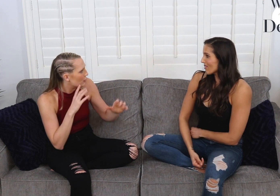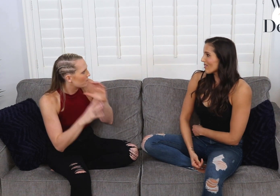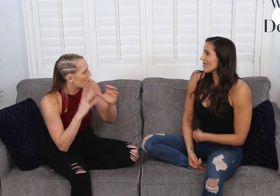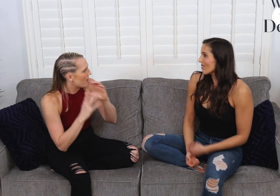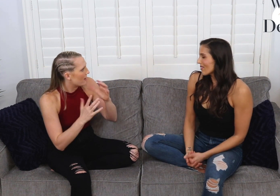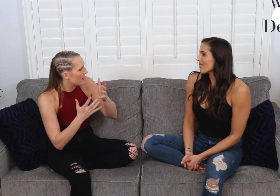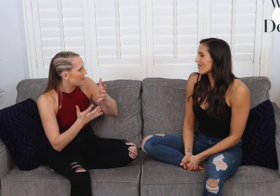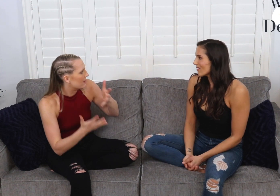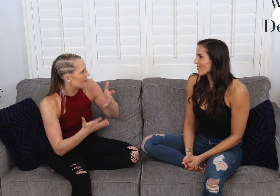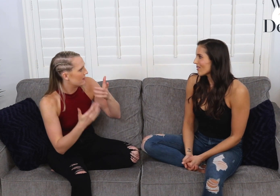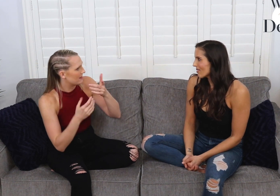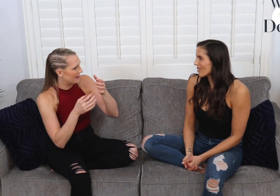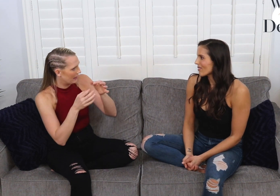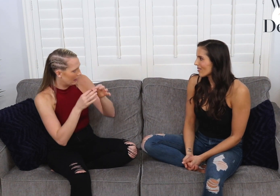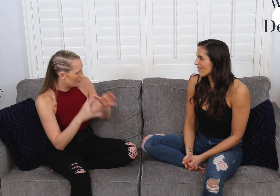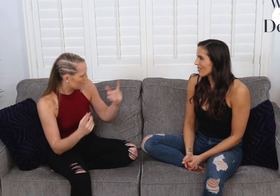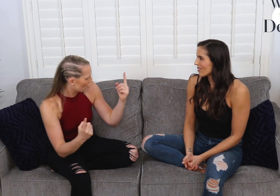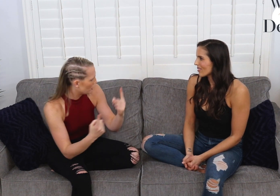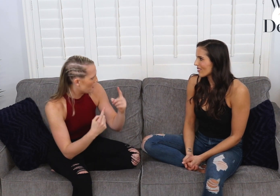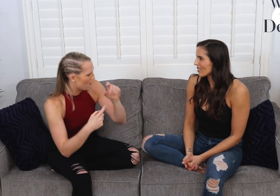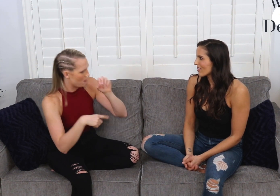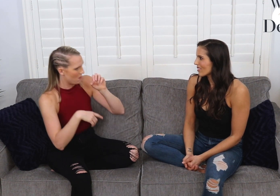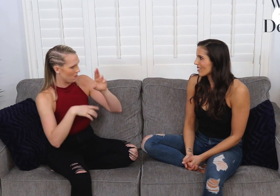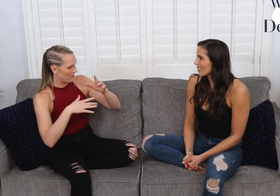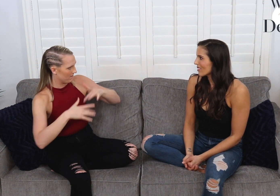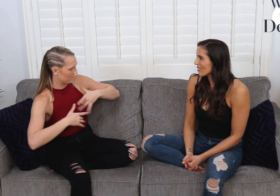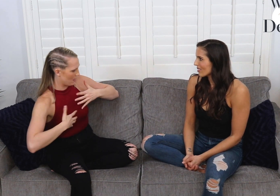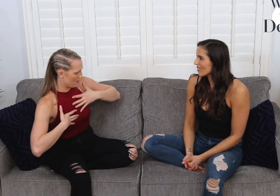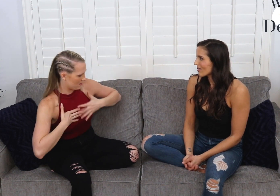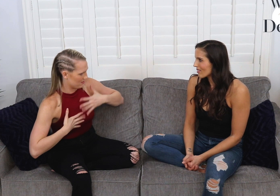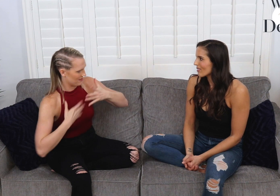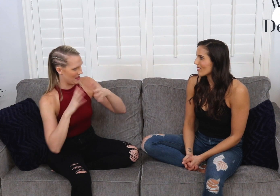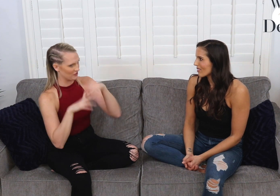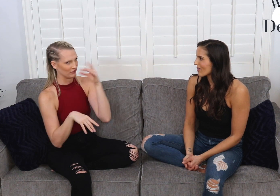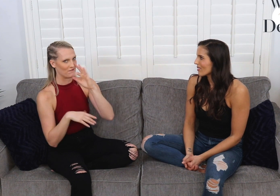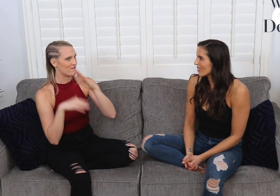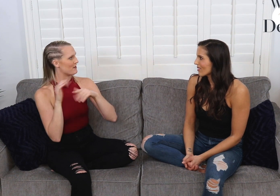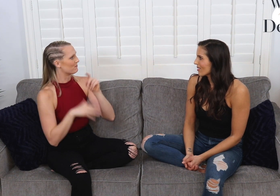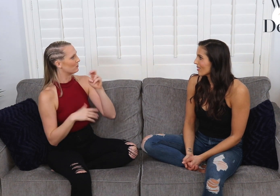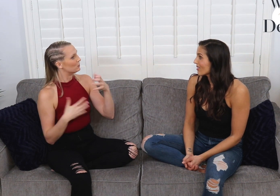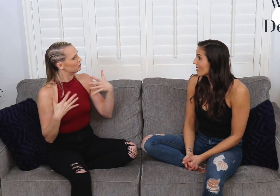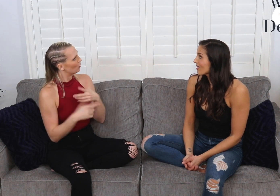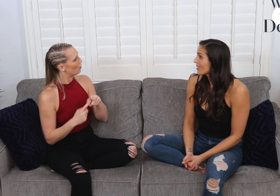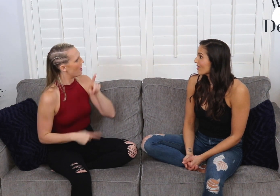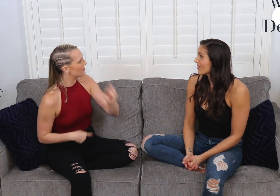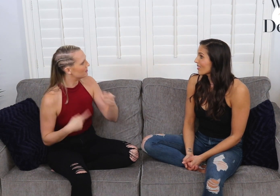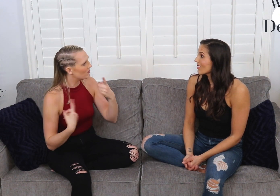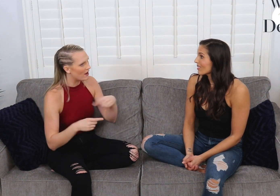what's the best method to communicate with us? and it's a different feeling for them to get out of their comfort zone.